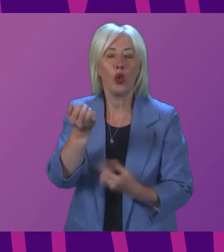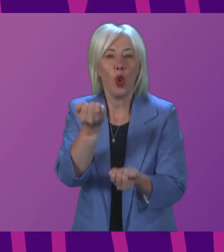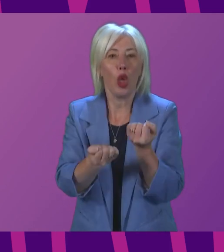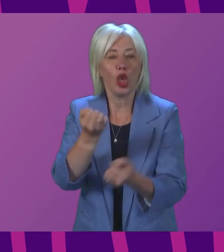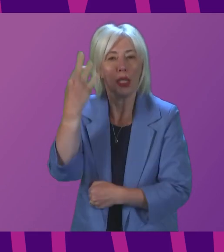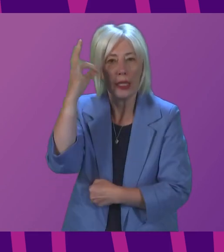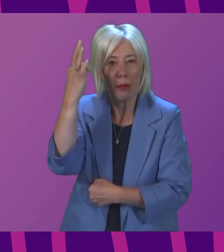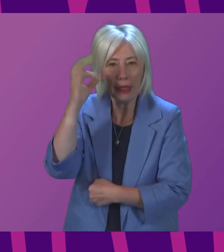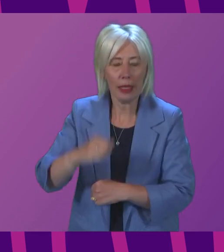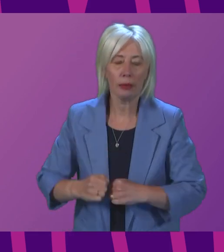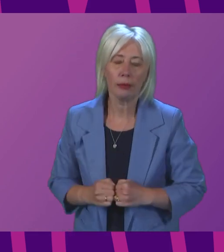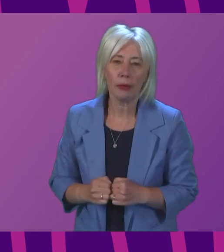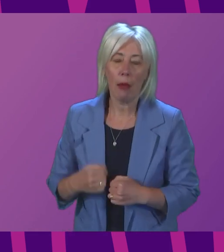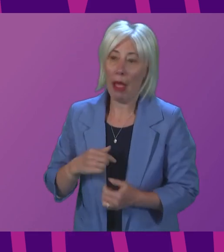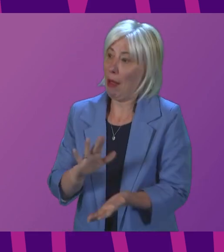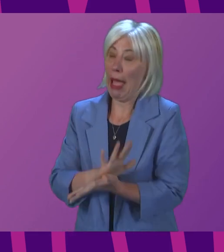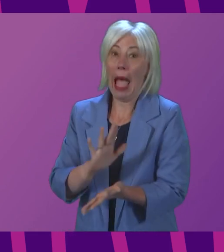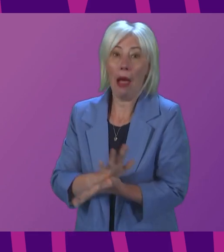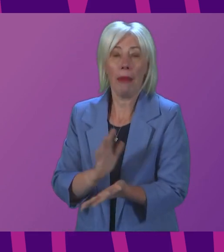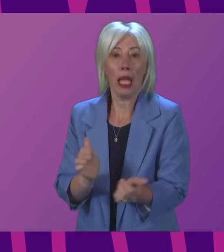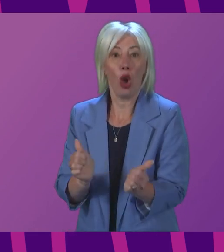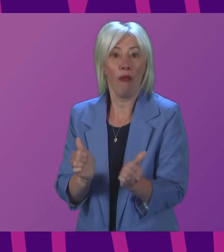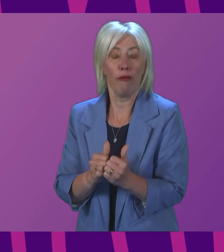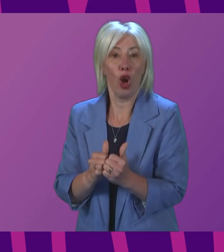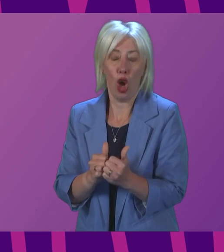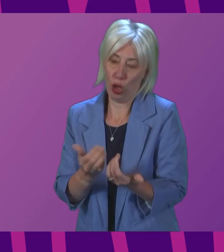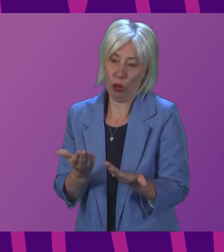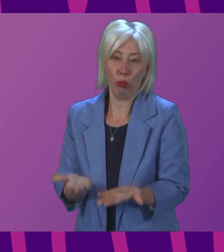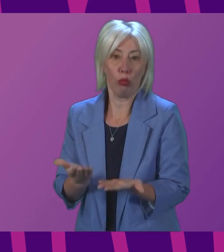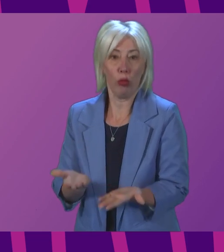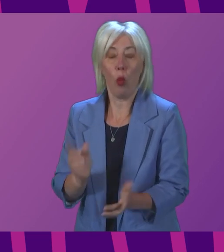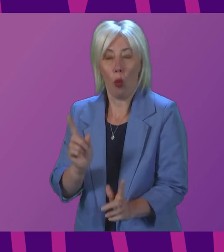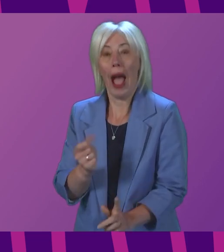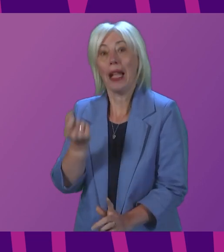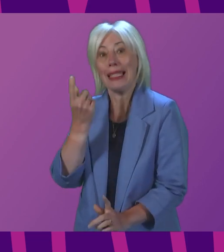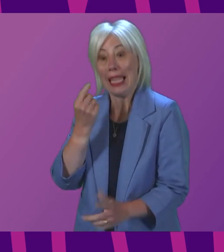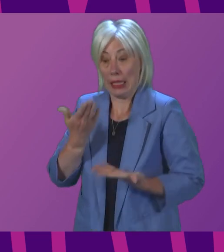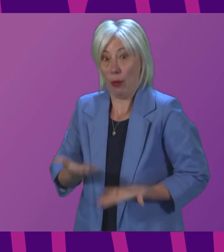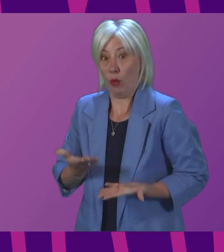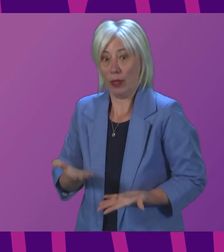although I am happy to confirm the details, as we understand them at this stage.